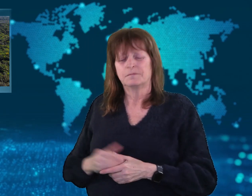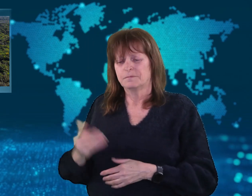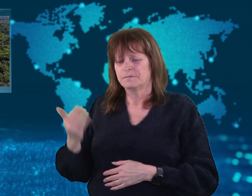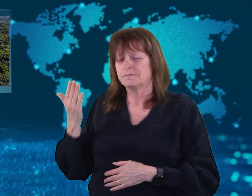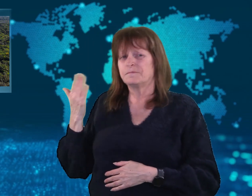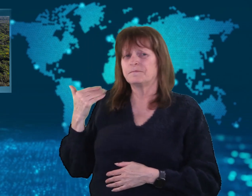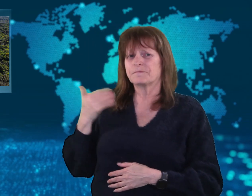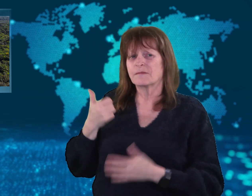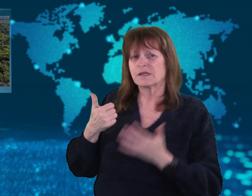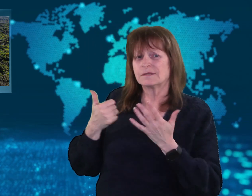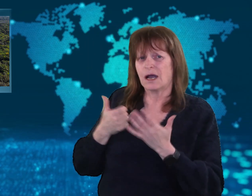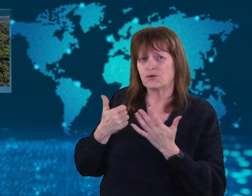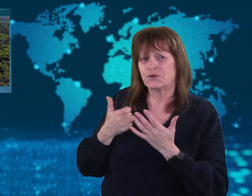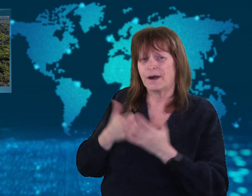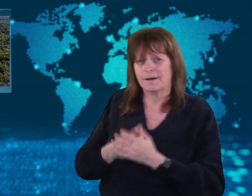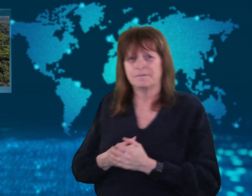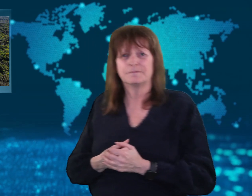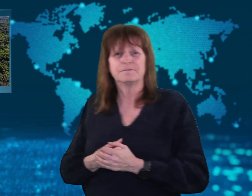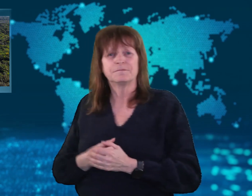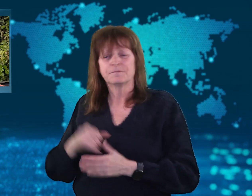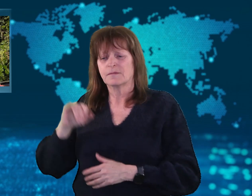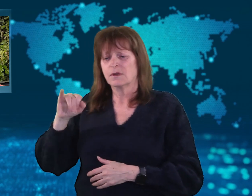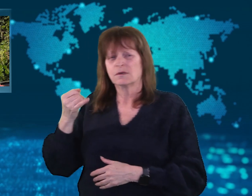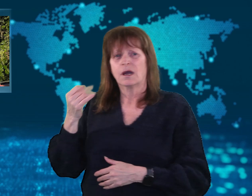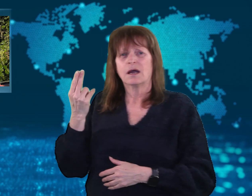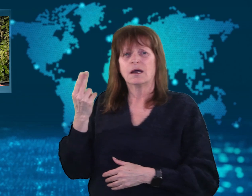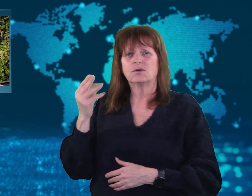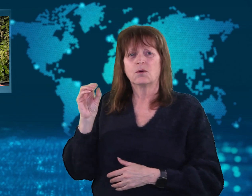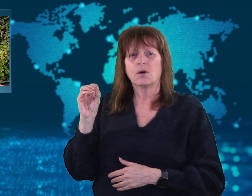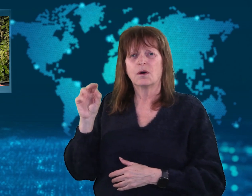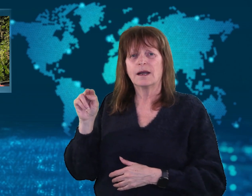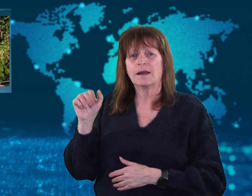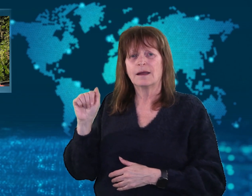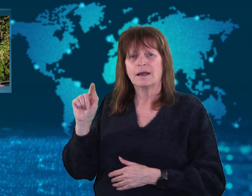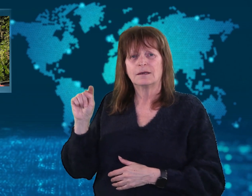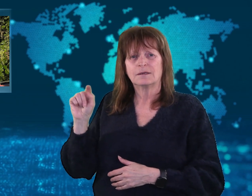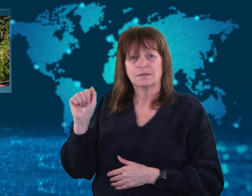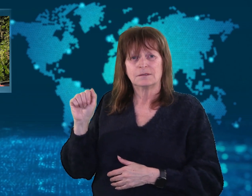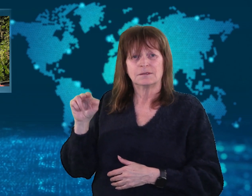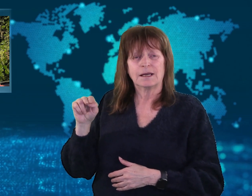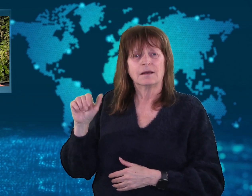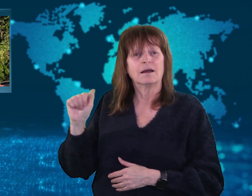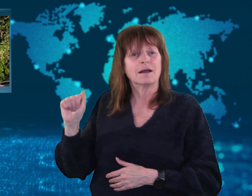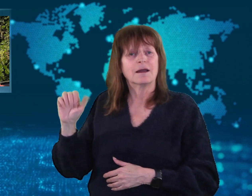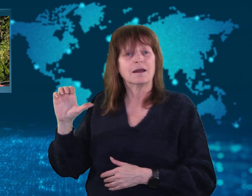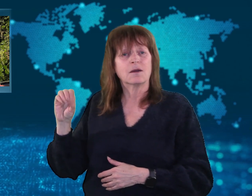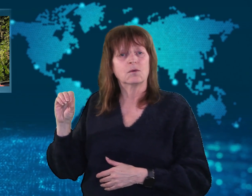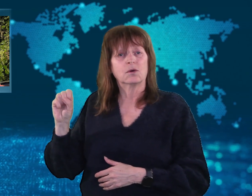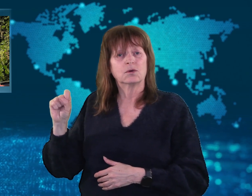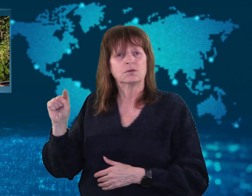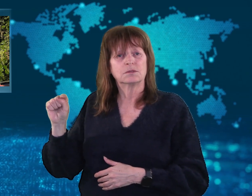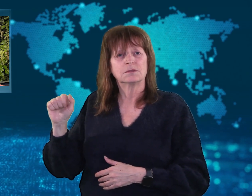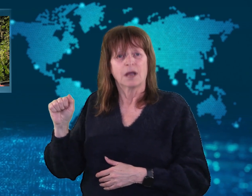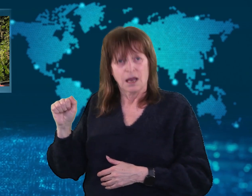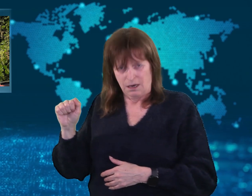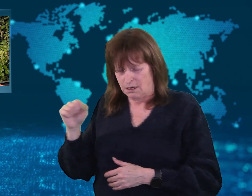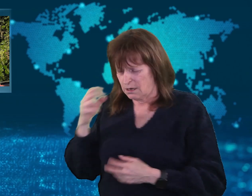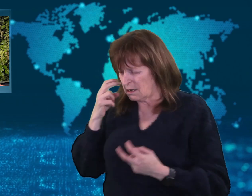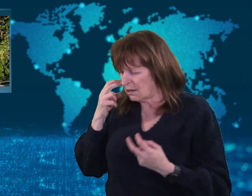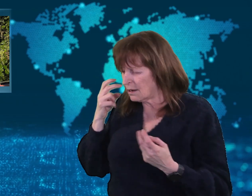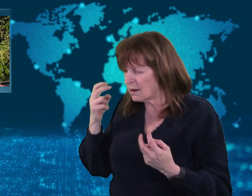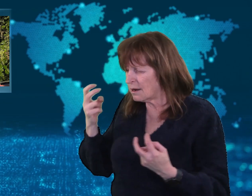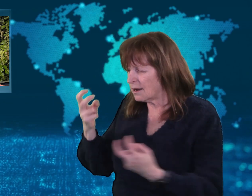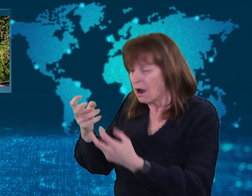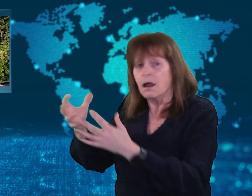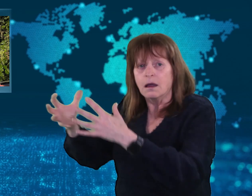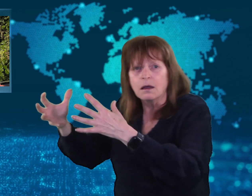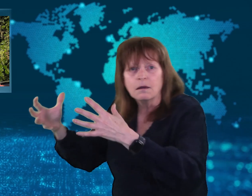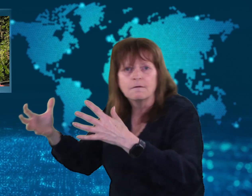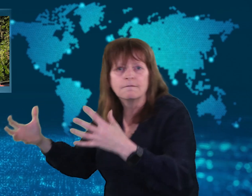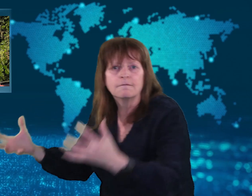The party was made up of his friends and locals in the area.